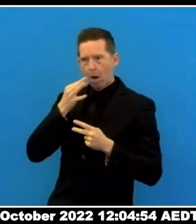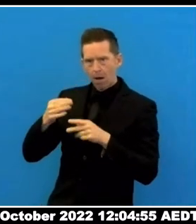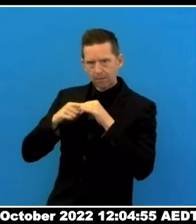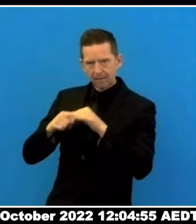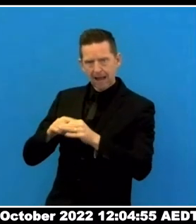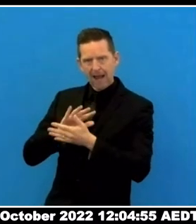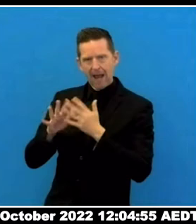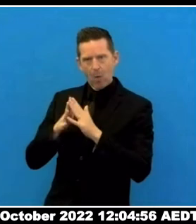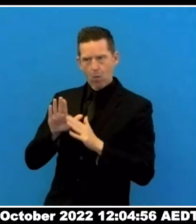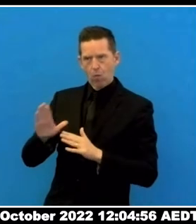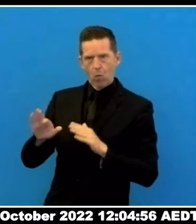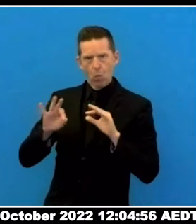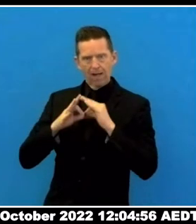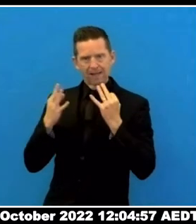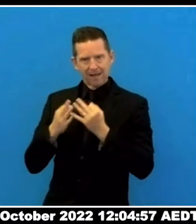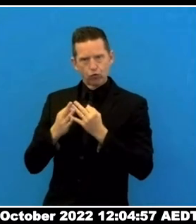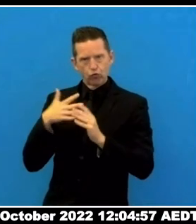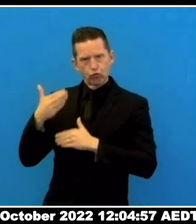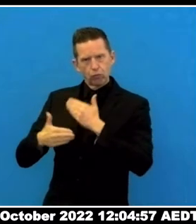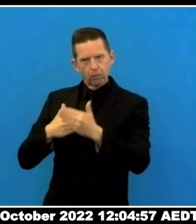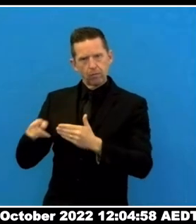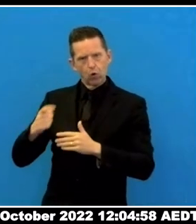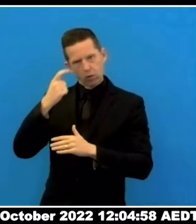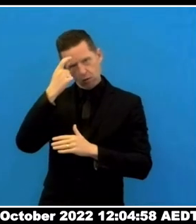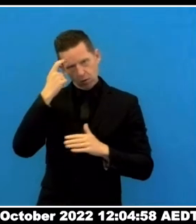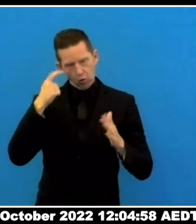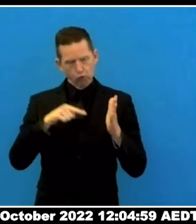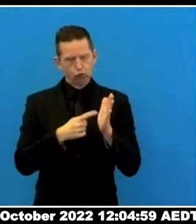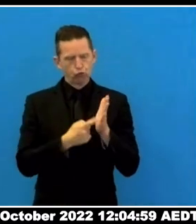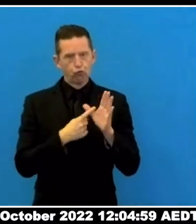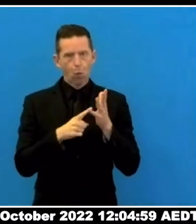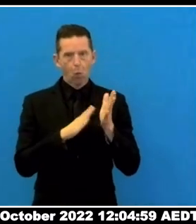approaches trauma focused and trauma informed practices,